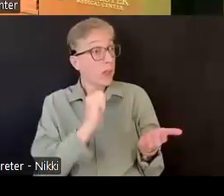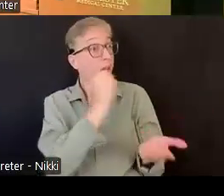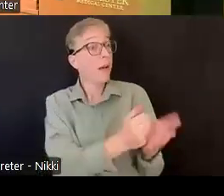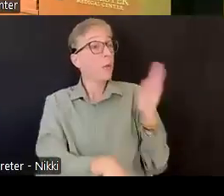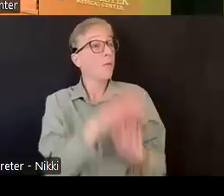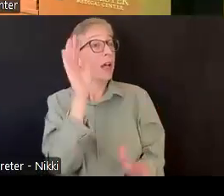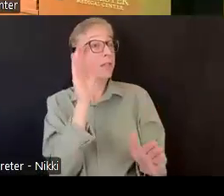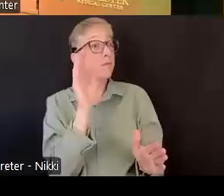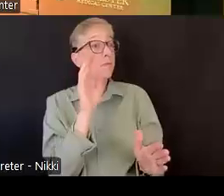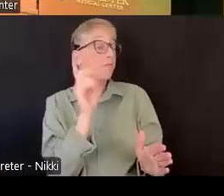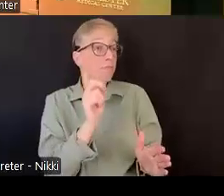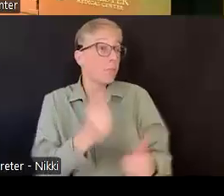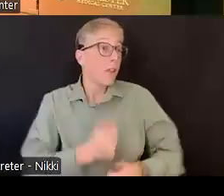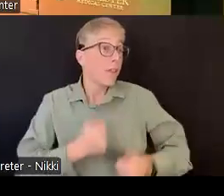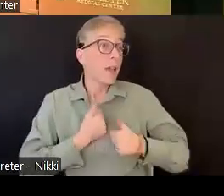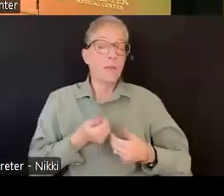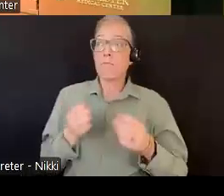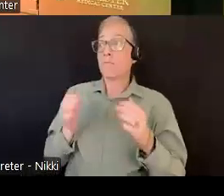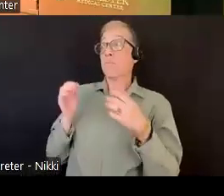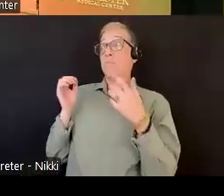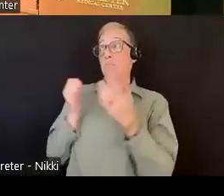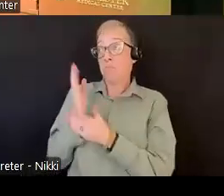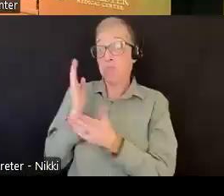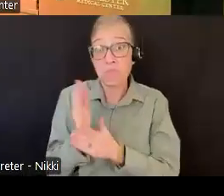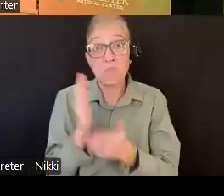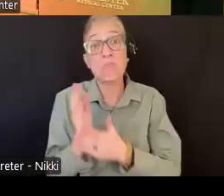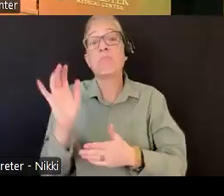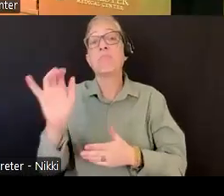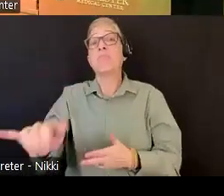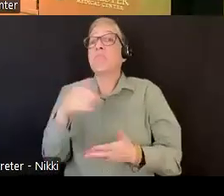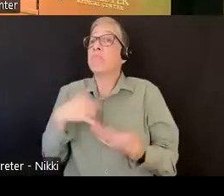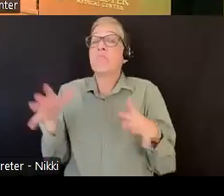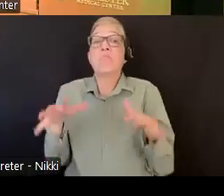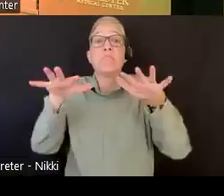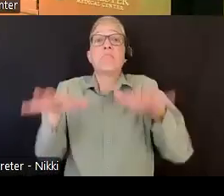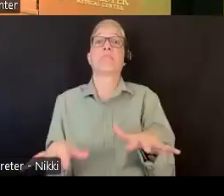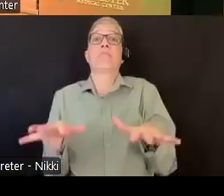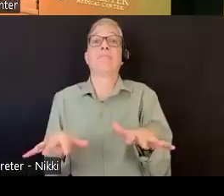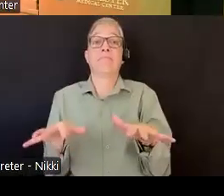I'm going to get started. So it's kind of settled in there. Um what was interesting is in that